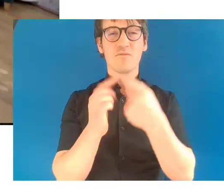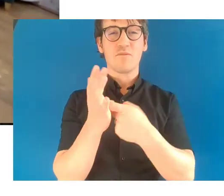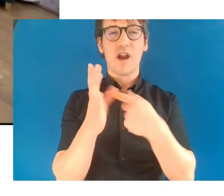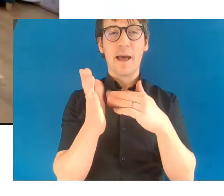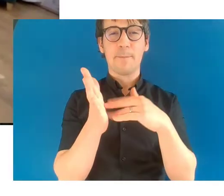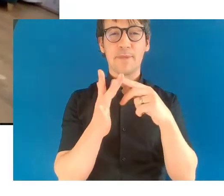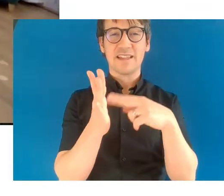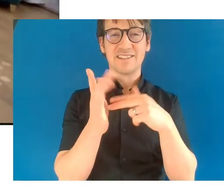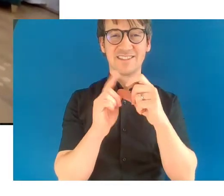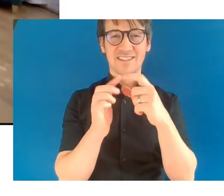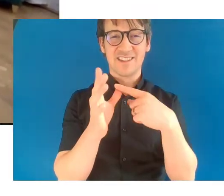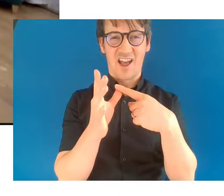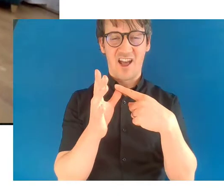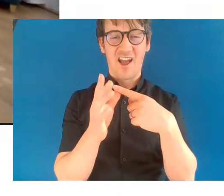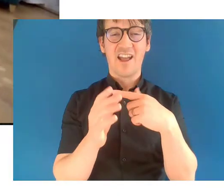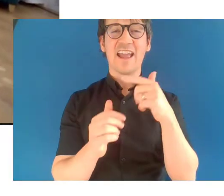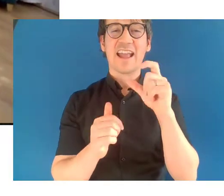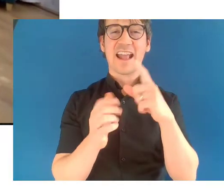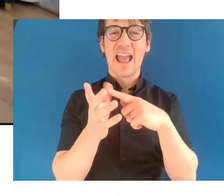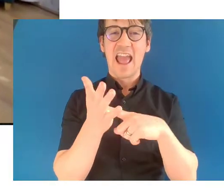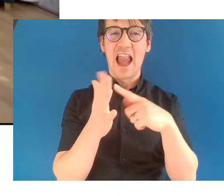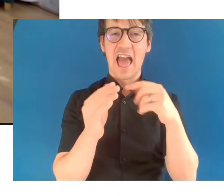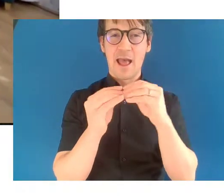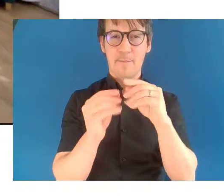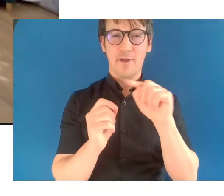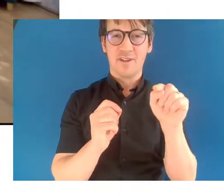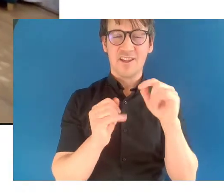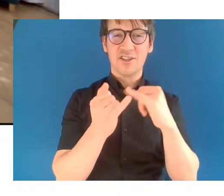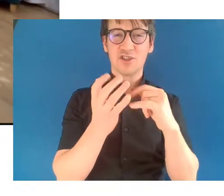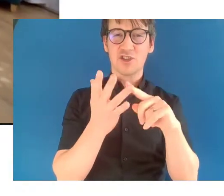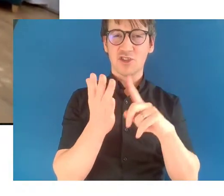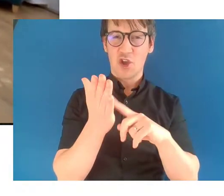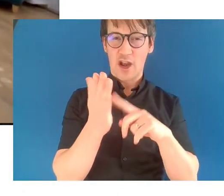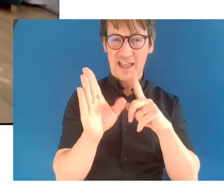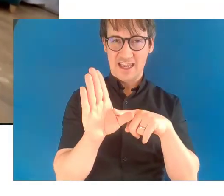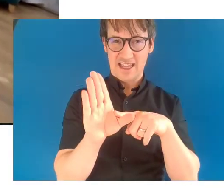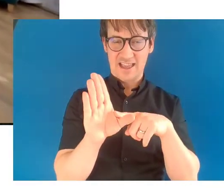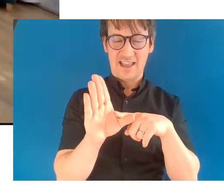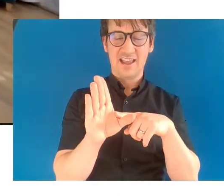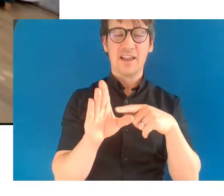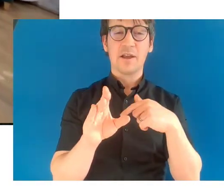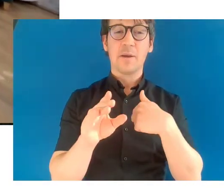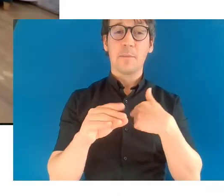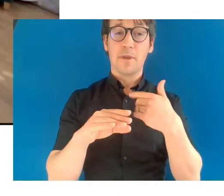I’m a professor of assistive robotics and intelligent health technologies here at the